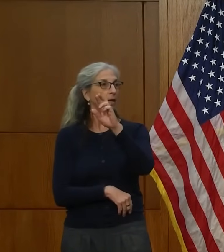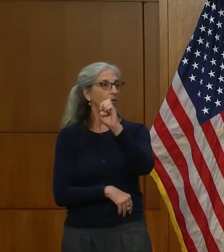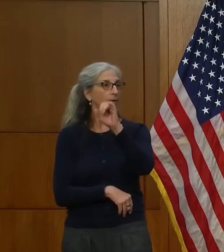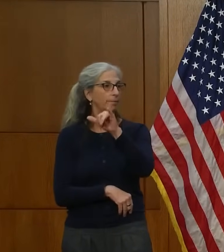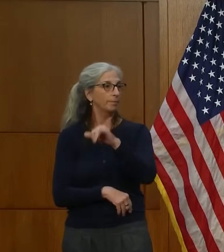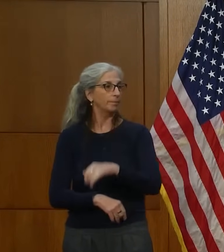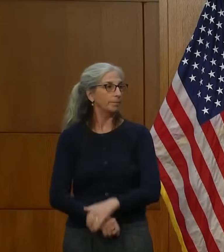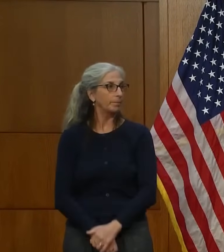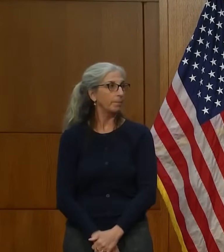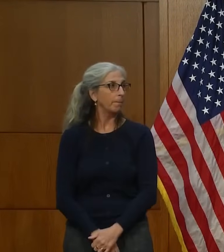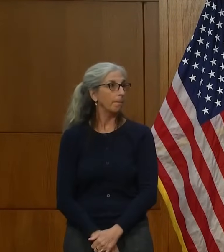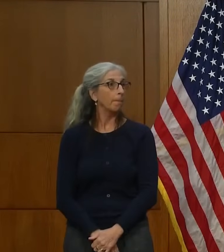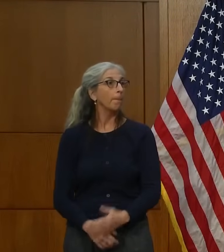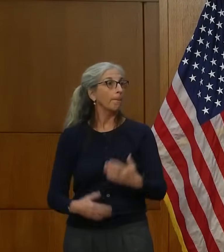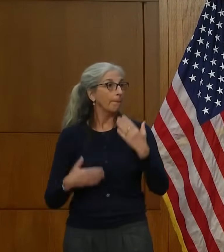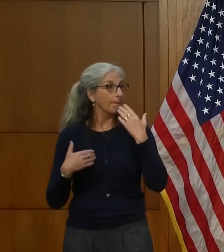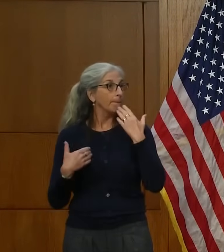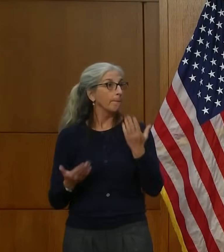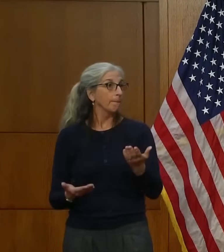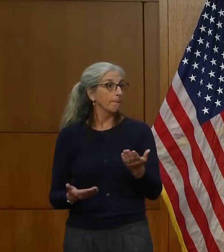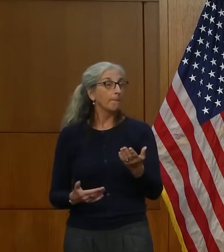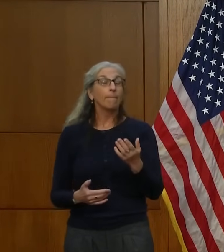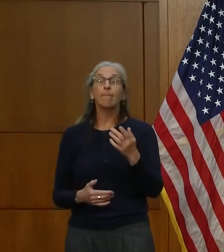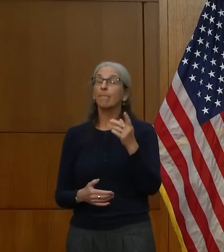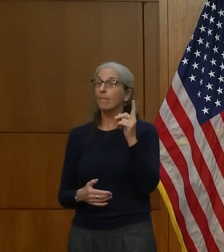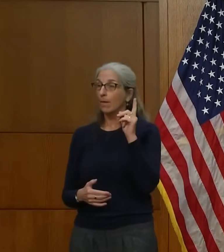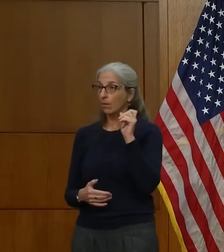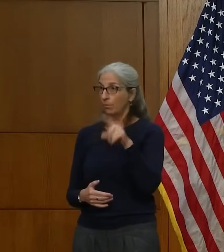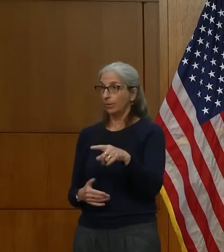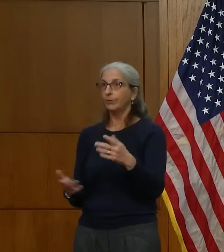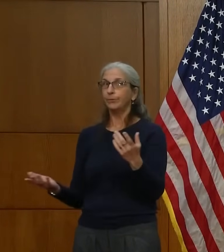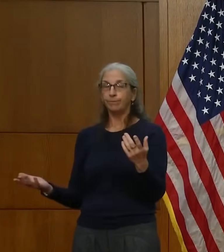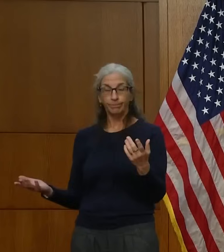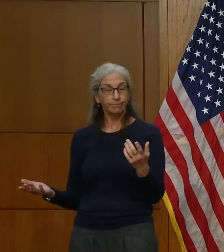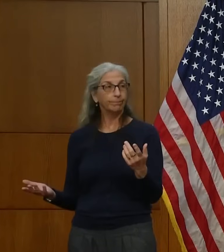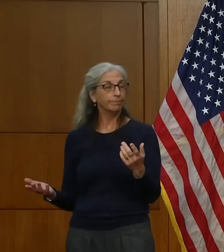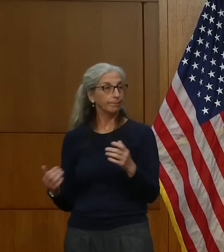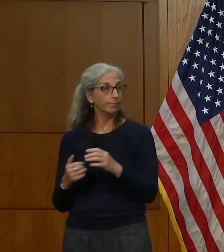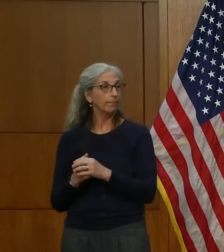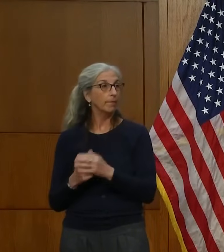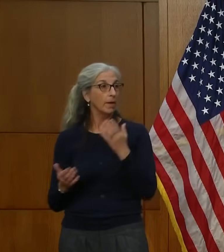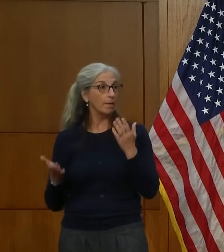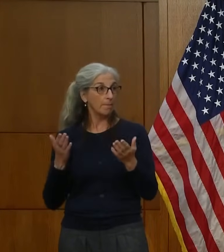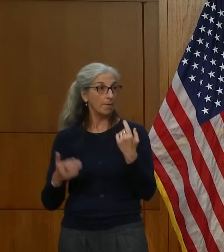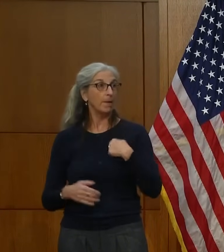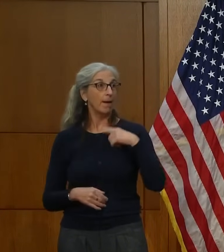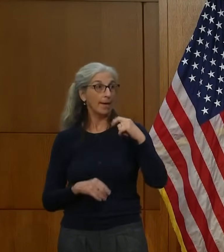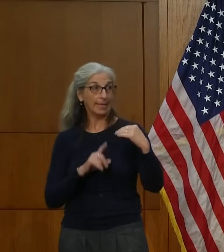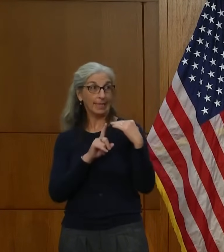GREAT QUESTION. I WOULD LET DR